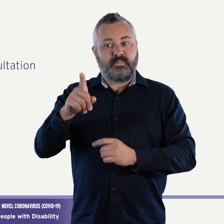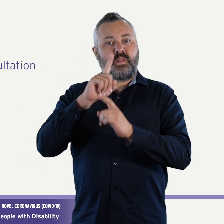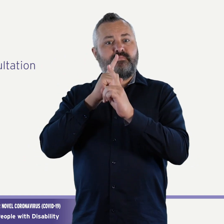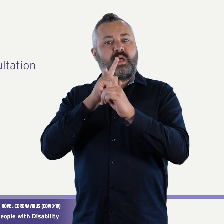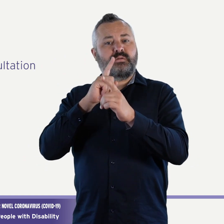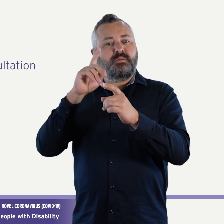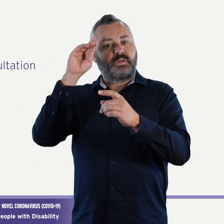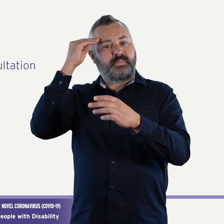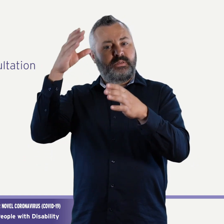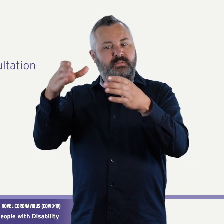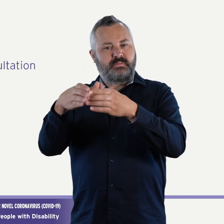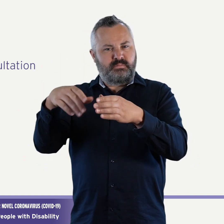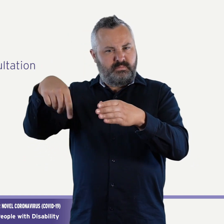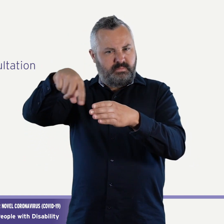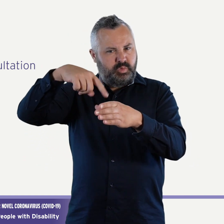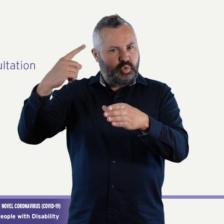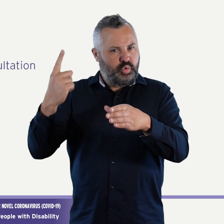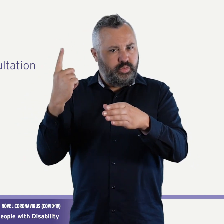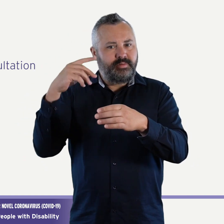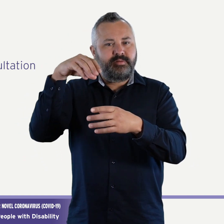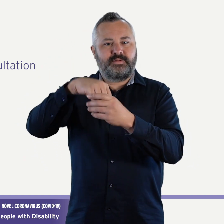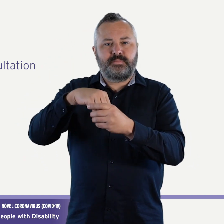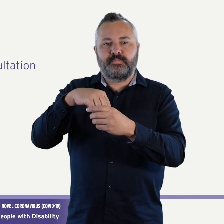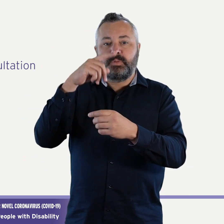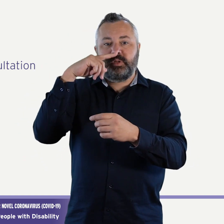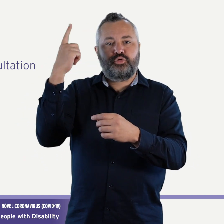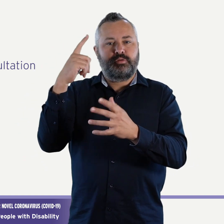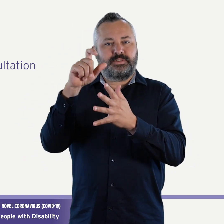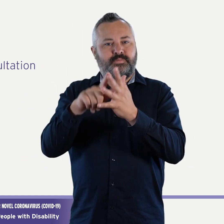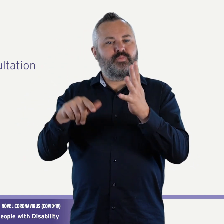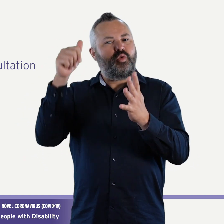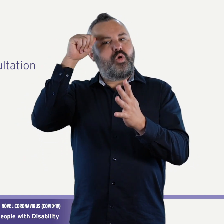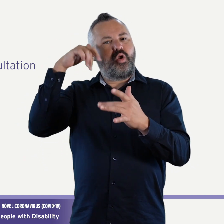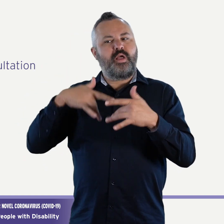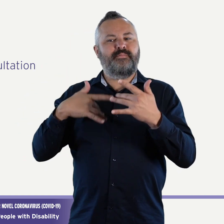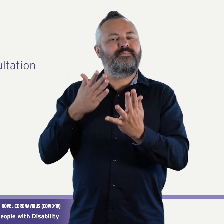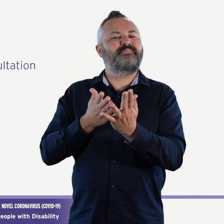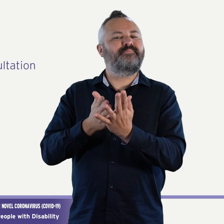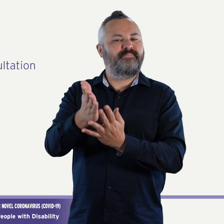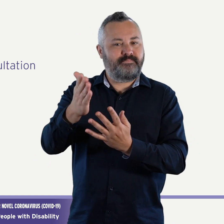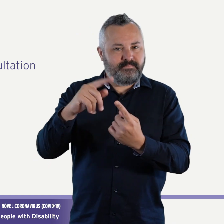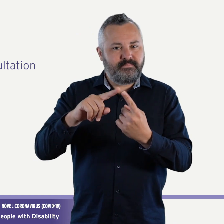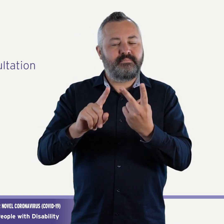Members of the Advisory Committee are experts from a range of backgrounds including people with lived